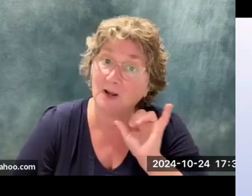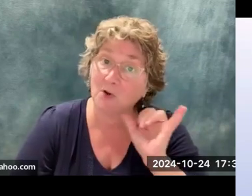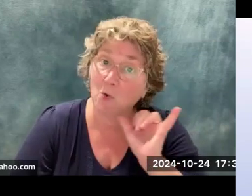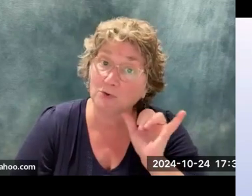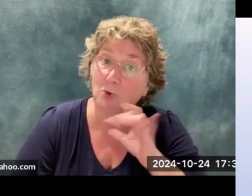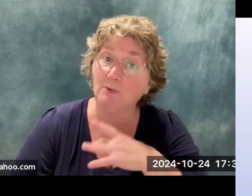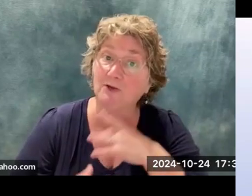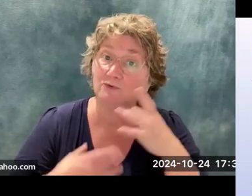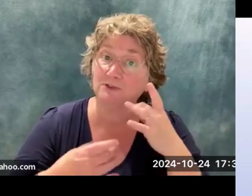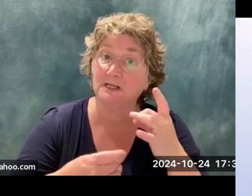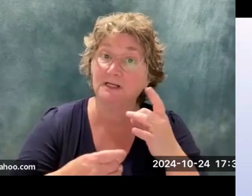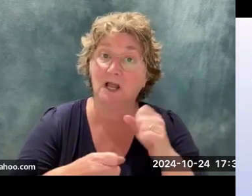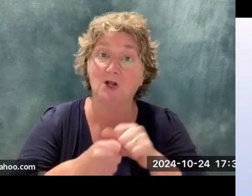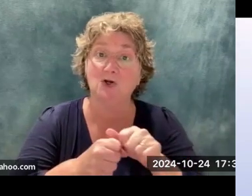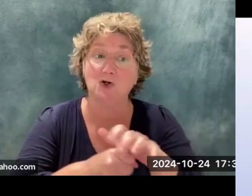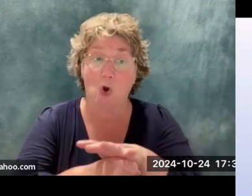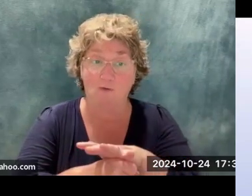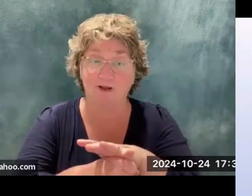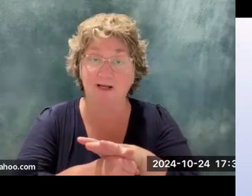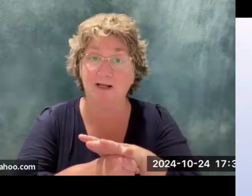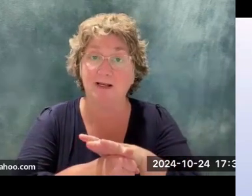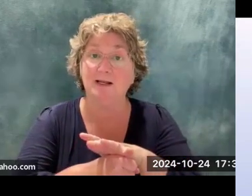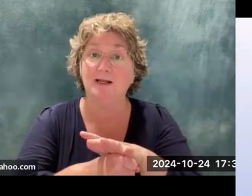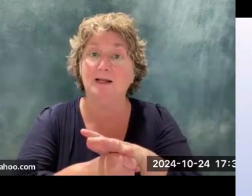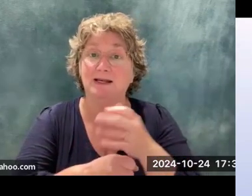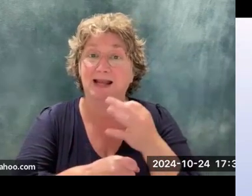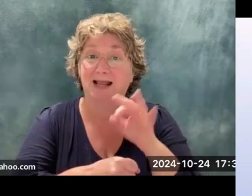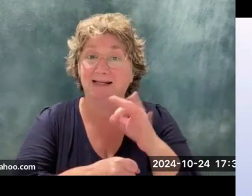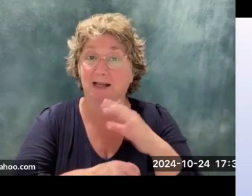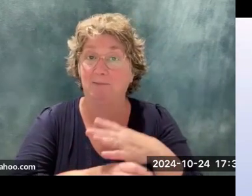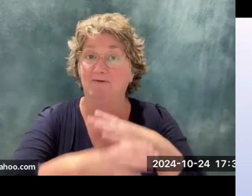prevention adherence. So children and adolescents